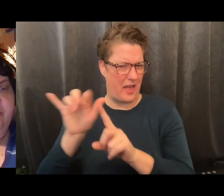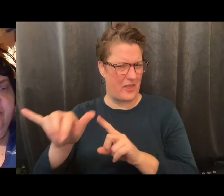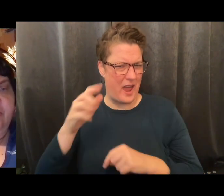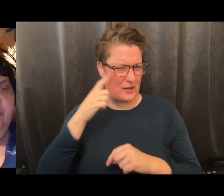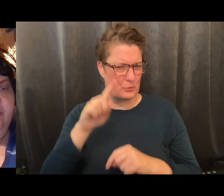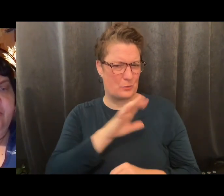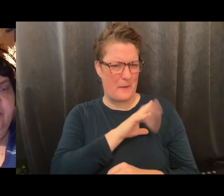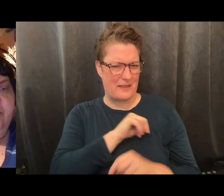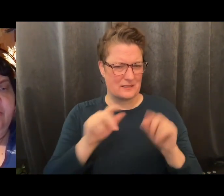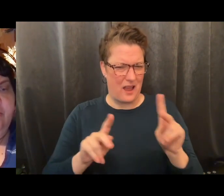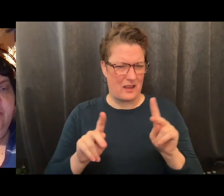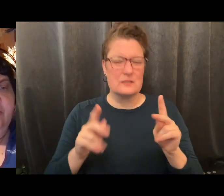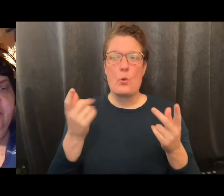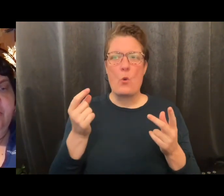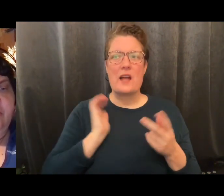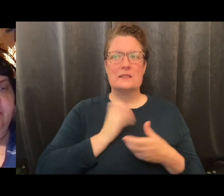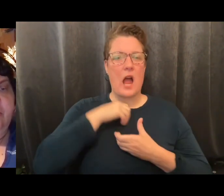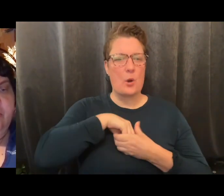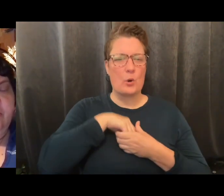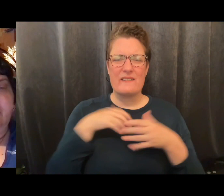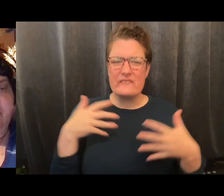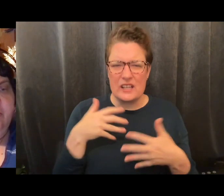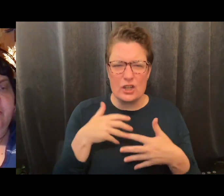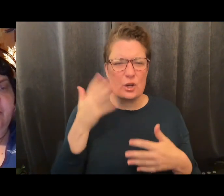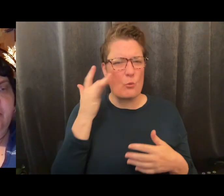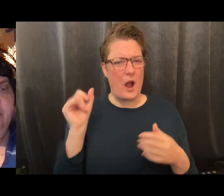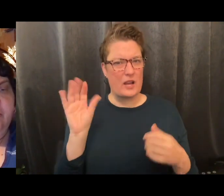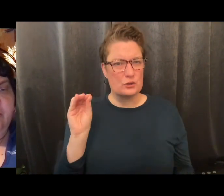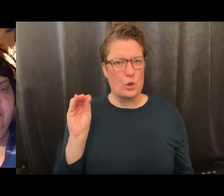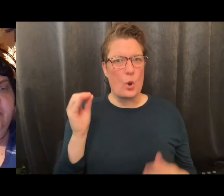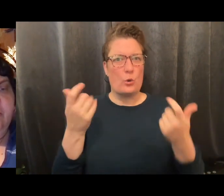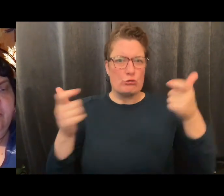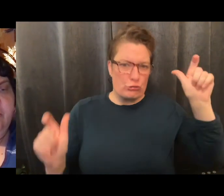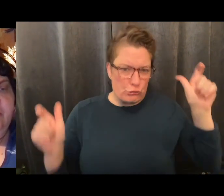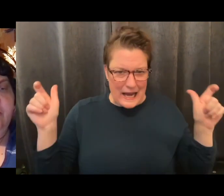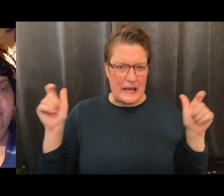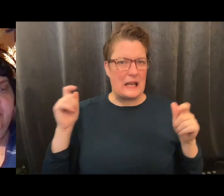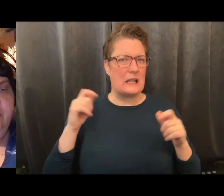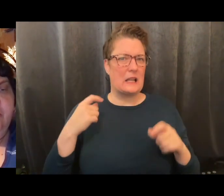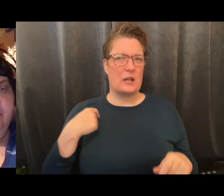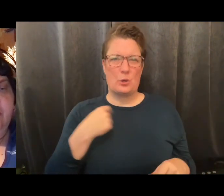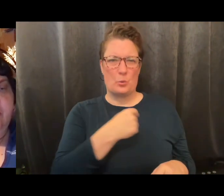Why is it so great that, that we can blot out our highest values? Nomy: I know.